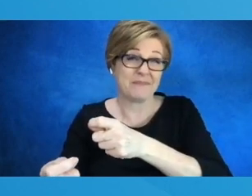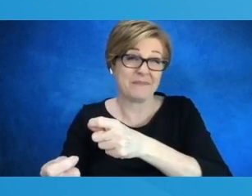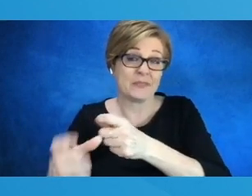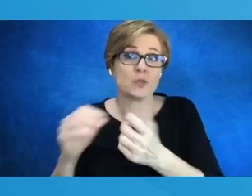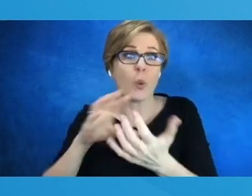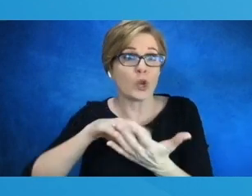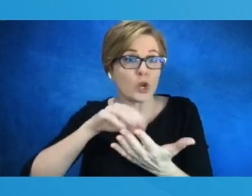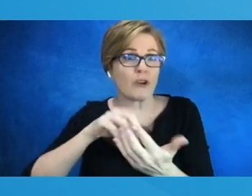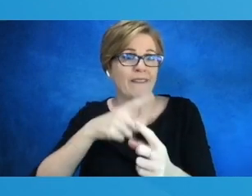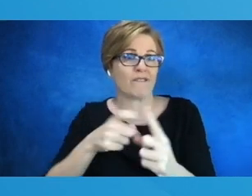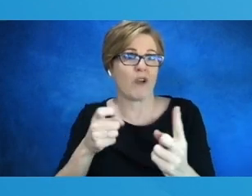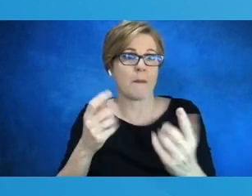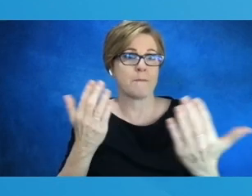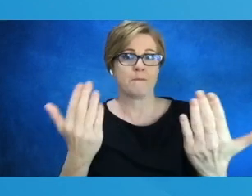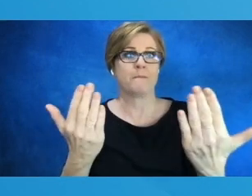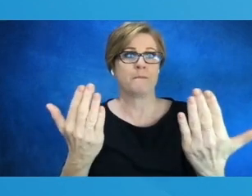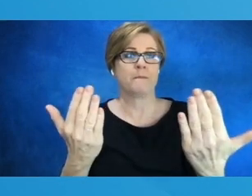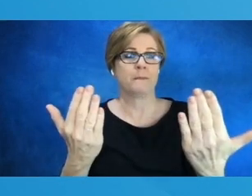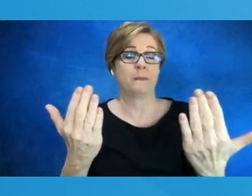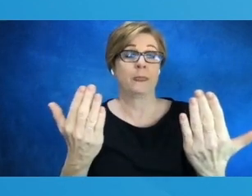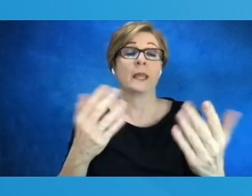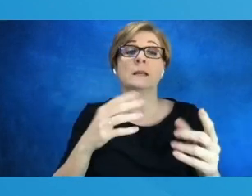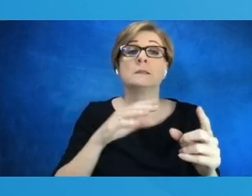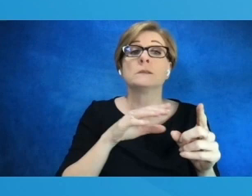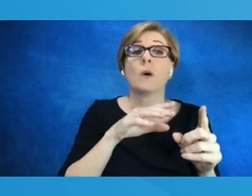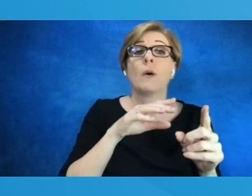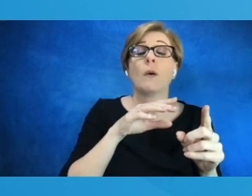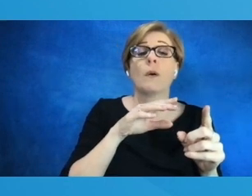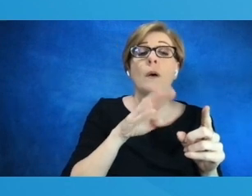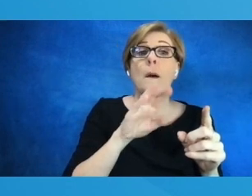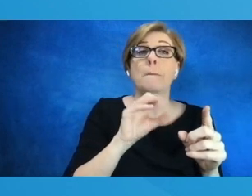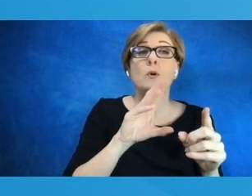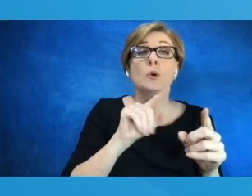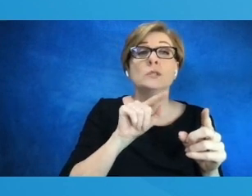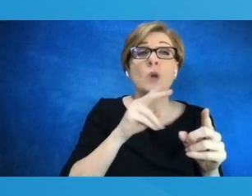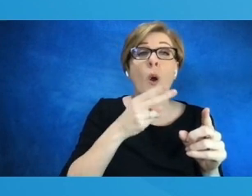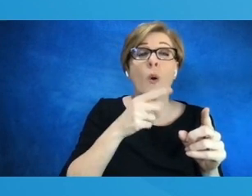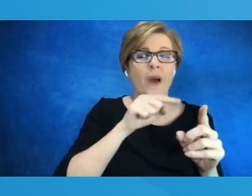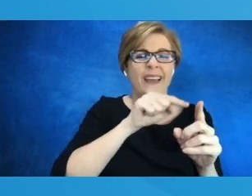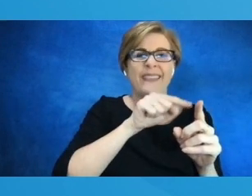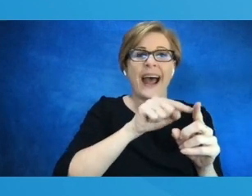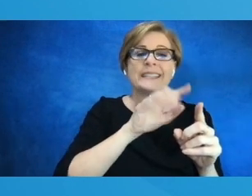Certainly, Paul Philippoteaux painting is a very romantic idea of the Civil War, and